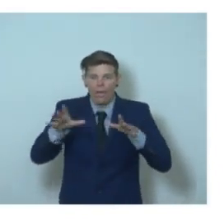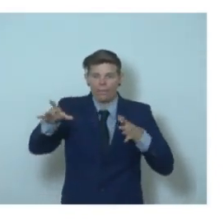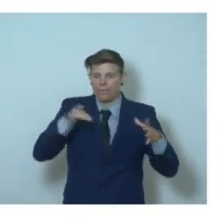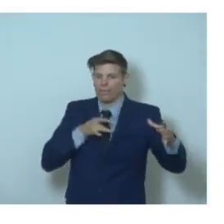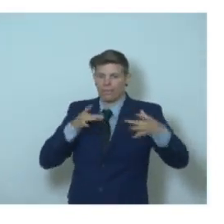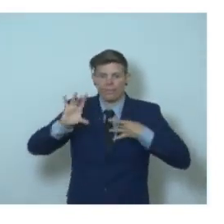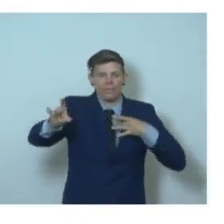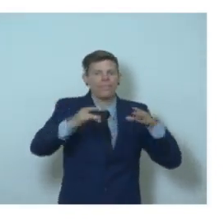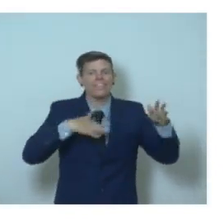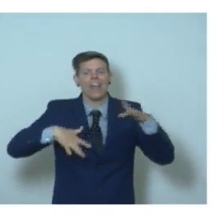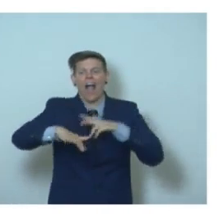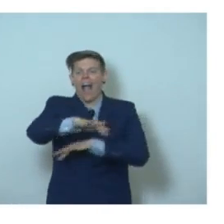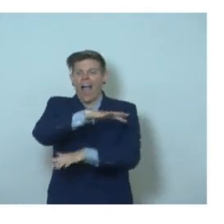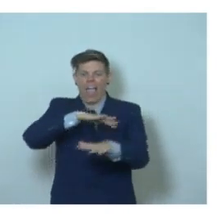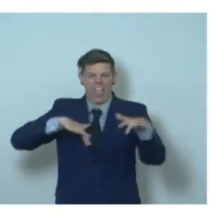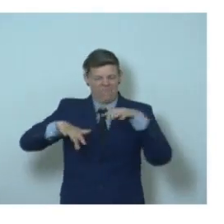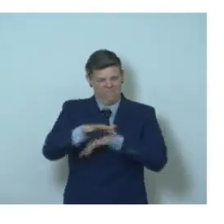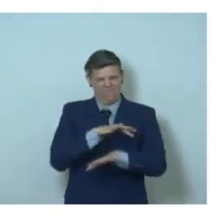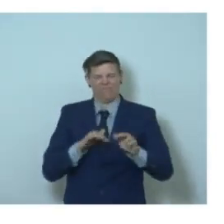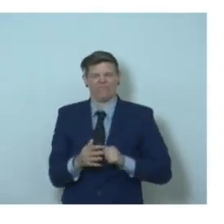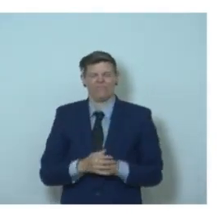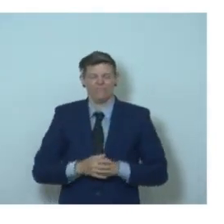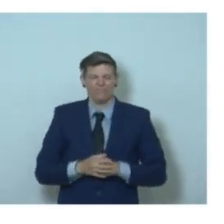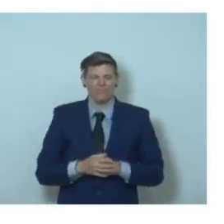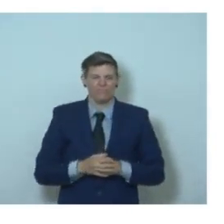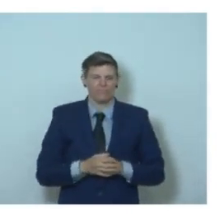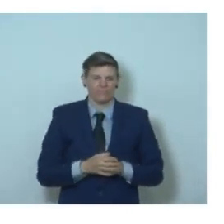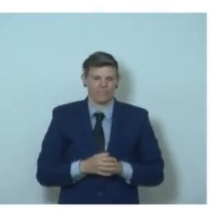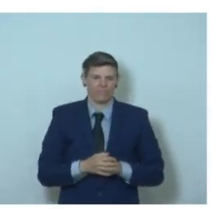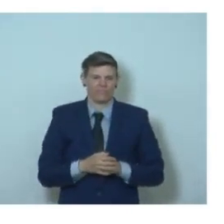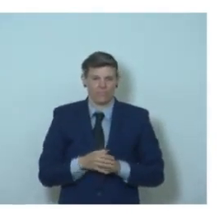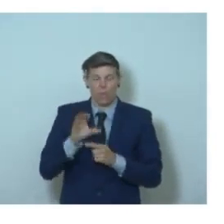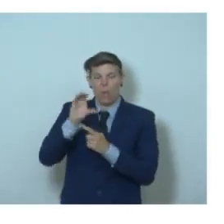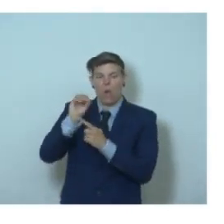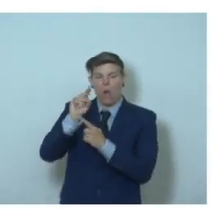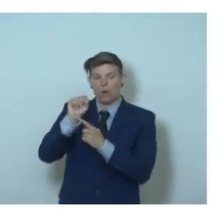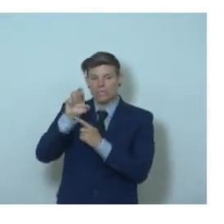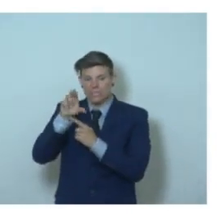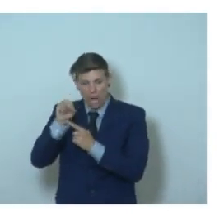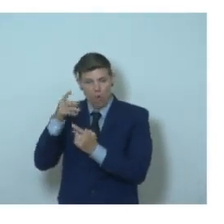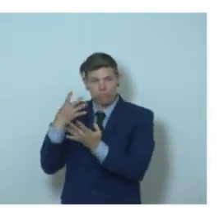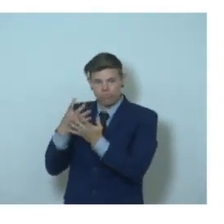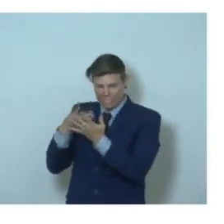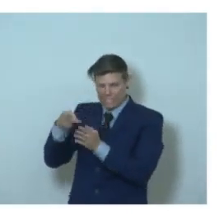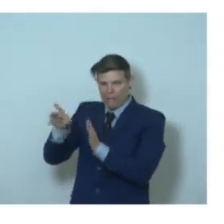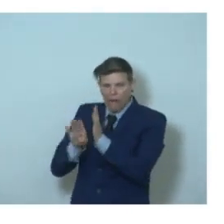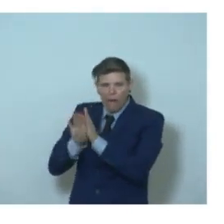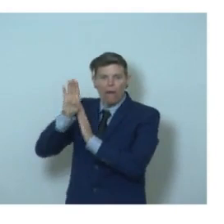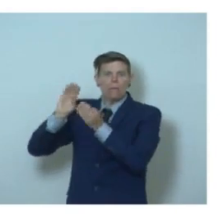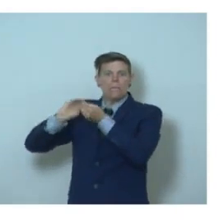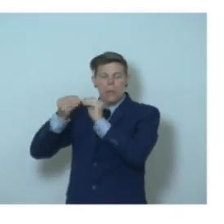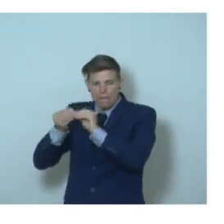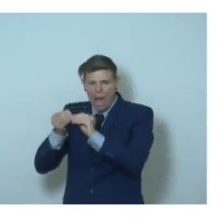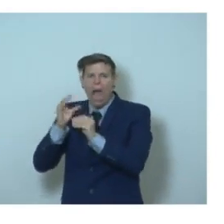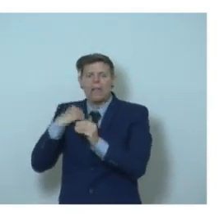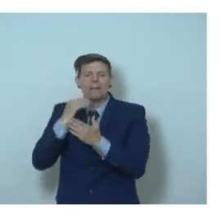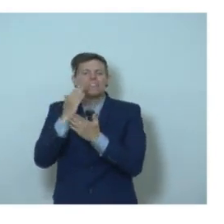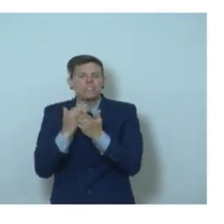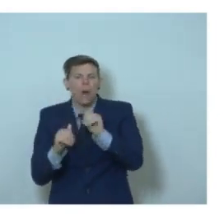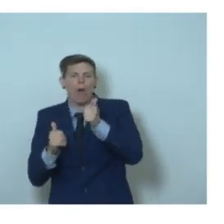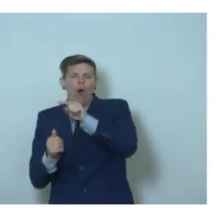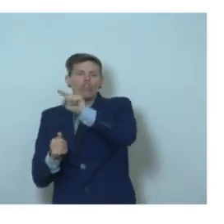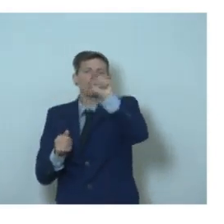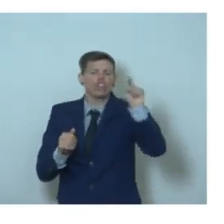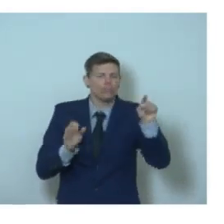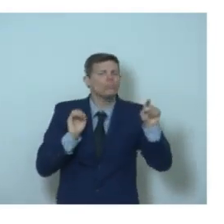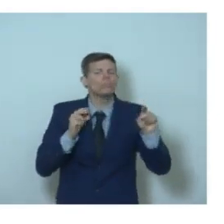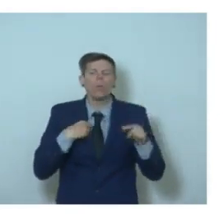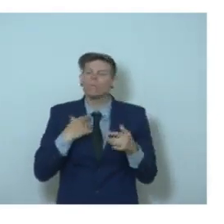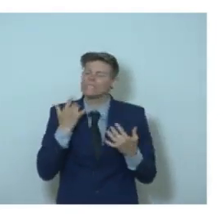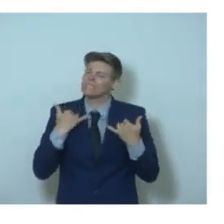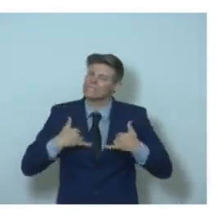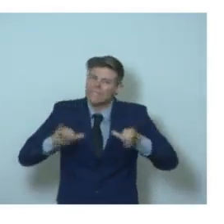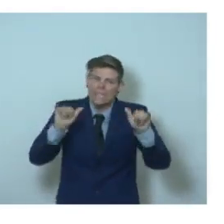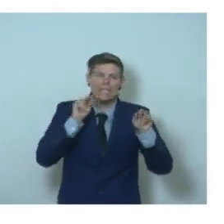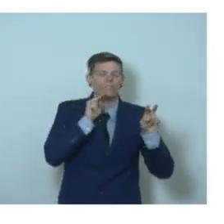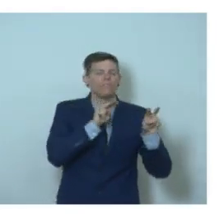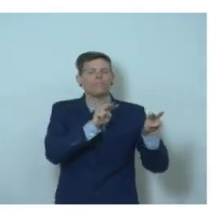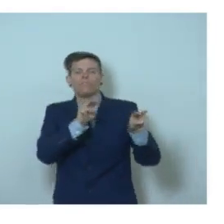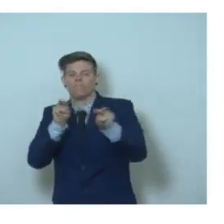AS HUMAN INTERACTIONS THAT CAUSE THESE CURVES TO GO UP AND DOWN AND SO IN ADDITION TO WHAT YOUR KIND OF WE HAVE SEEN AN UPTICK IN OTHER PARTS OF THE STATE AS WELL.